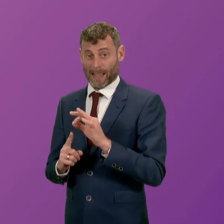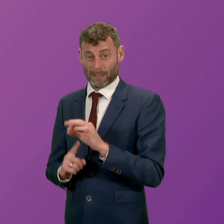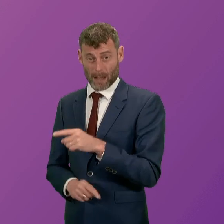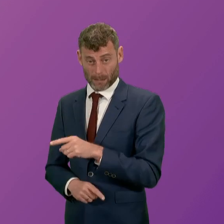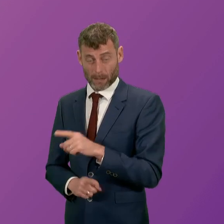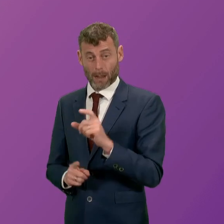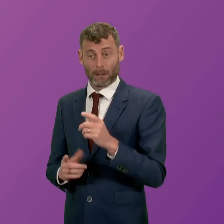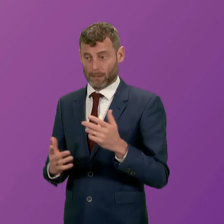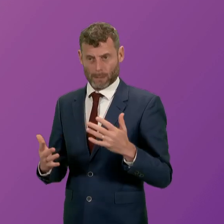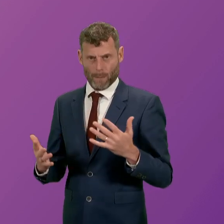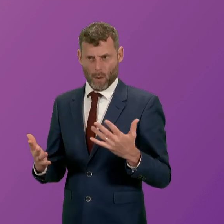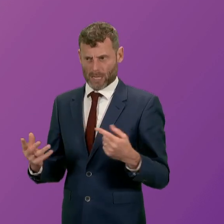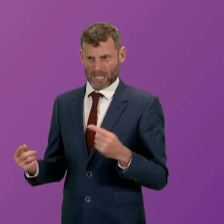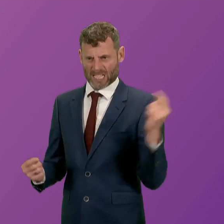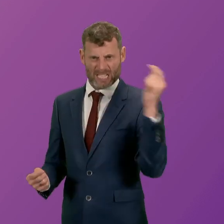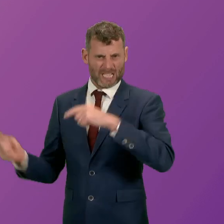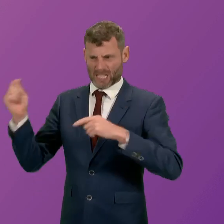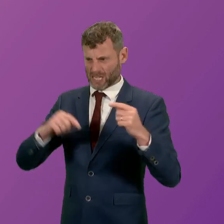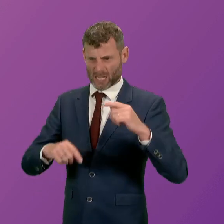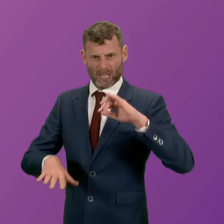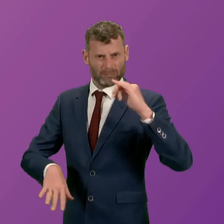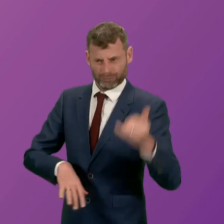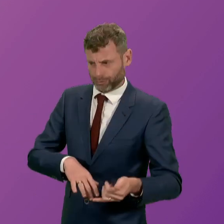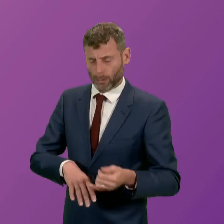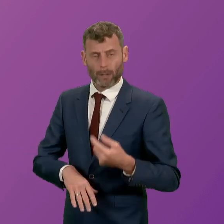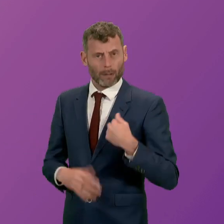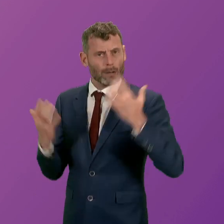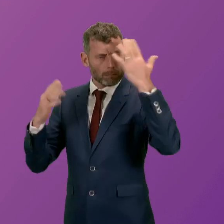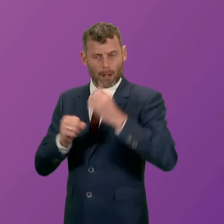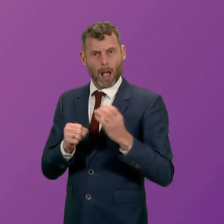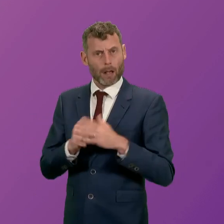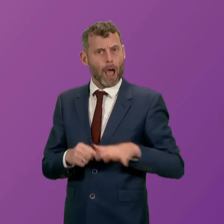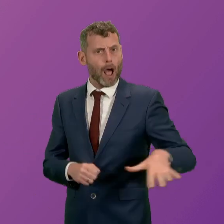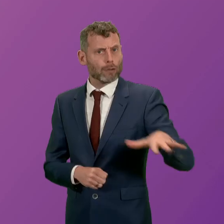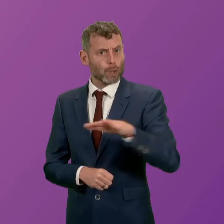across Scotland, but particularly for those of my Glasgow Anniesland constituents who are of Indian